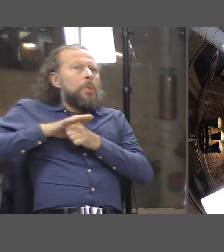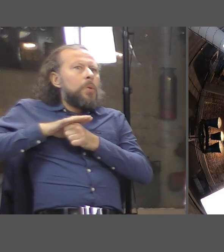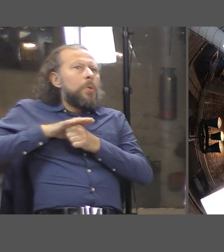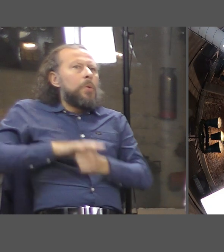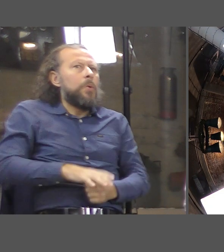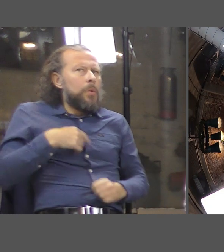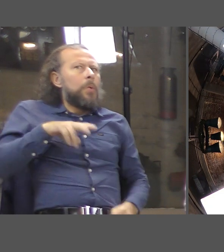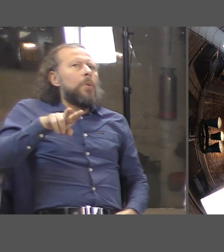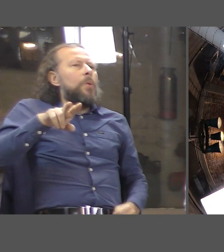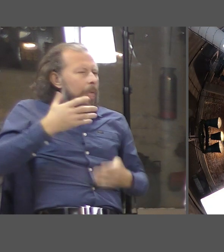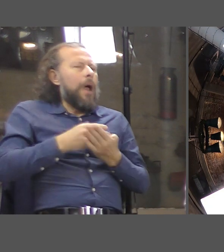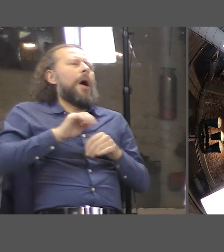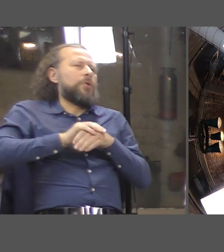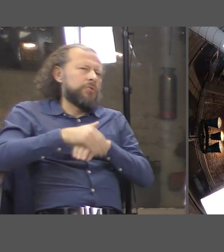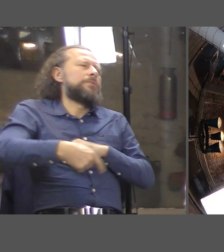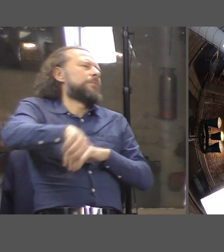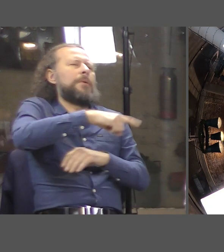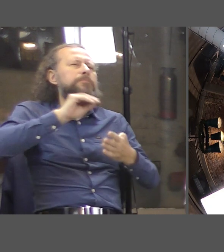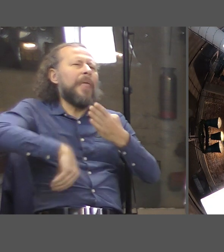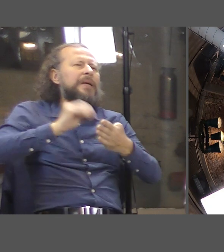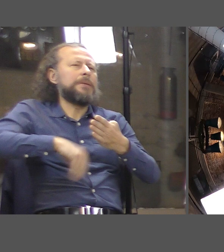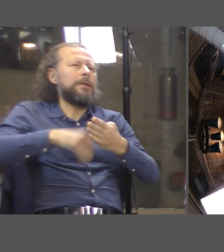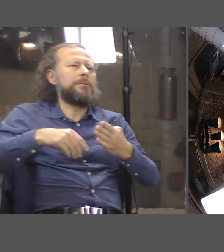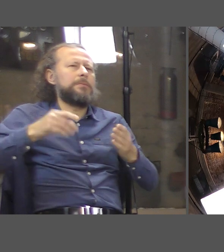It was a horrible situation and I felt, That it was such a big discrimination.